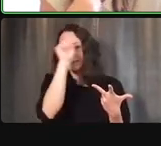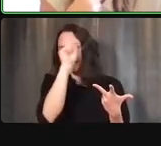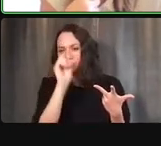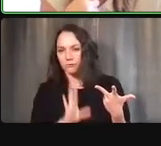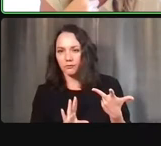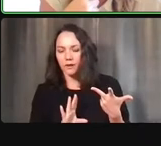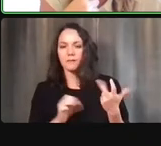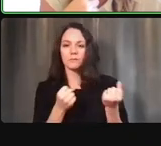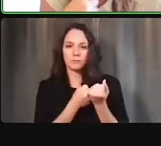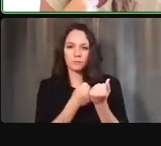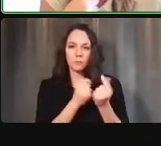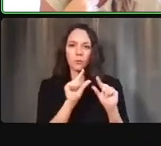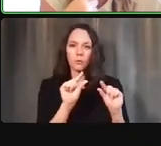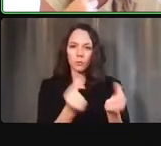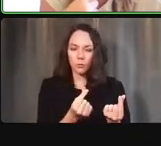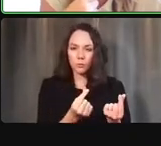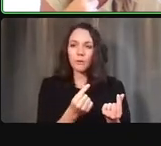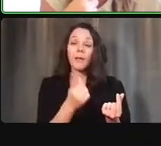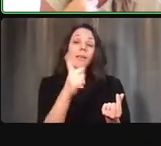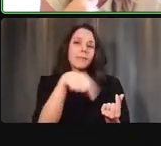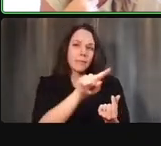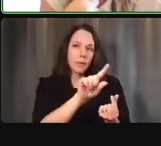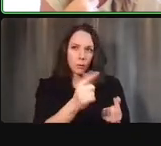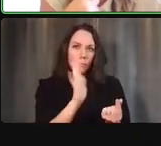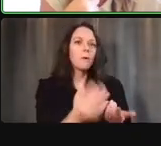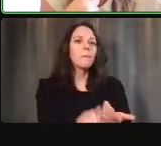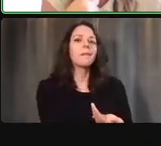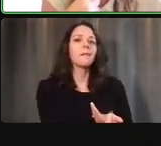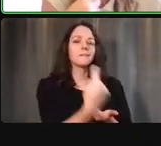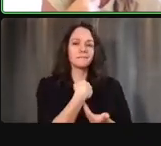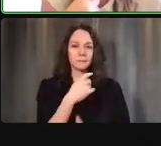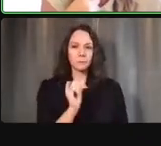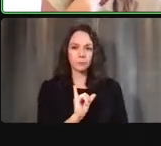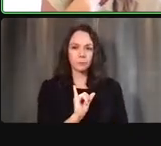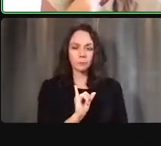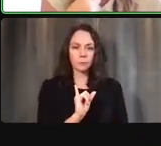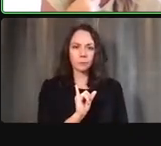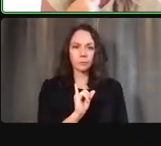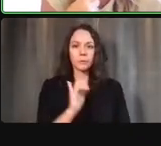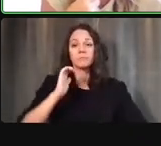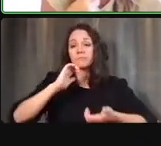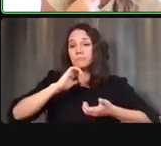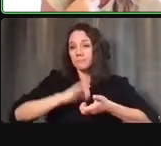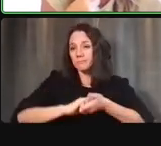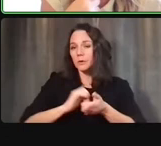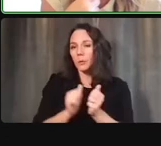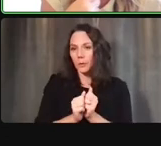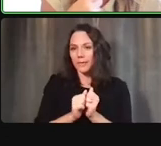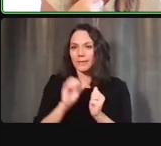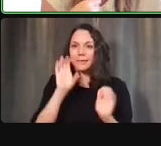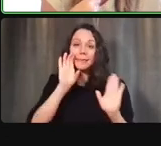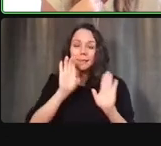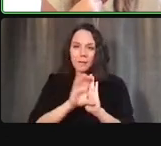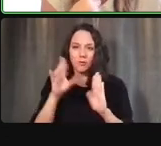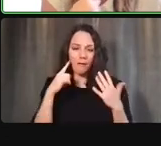In conjunction with our Picture of Health program, we also began participating